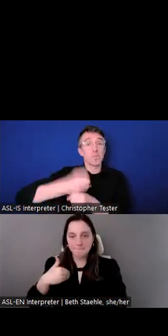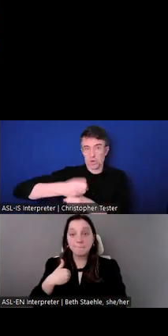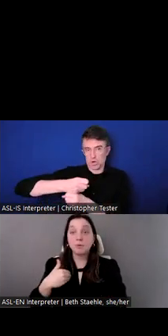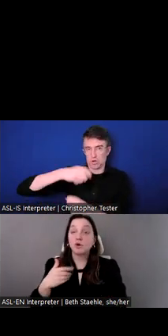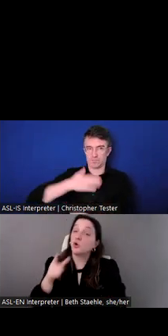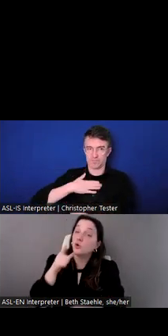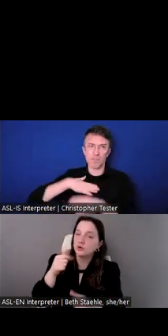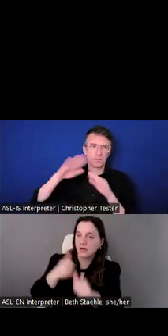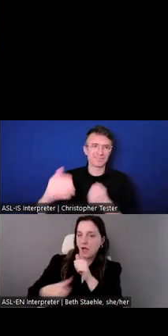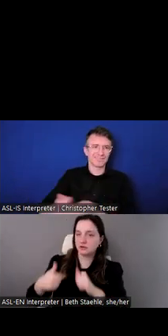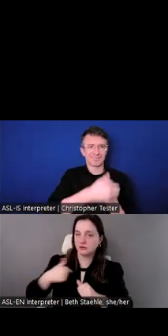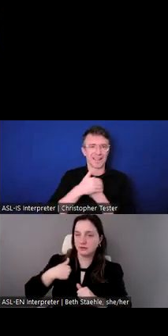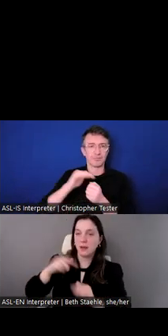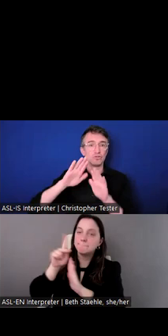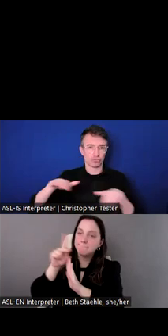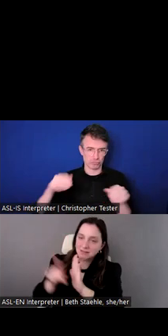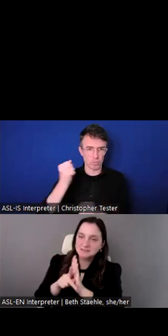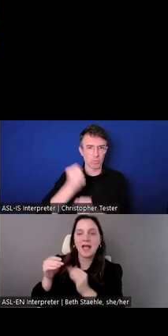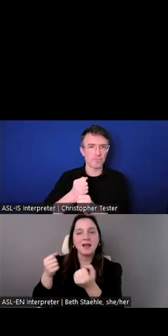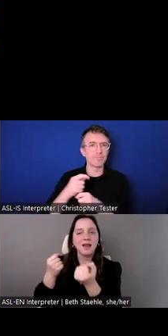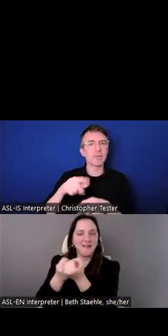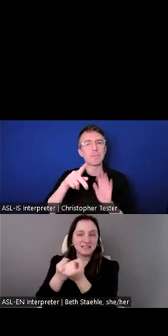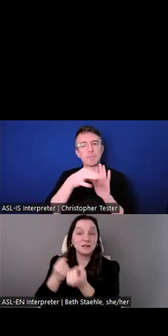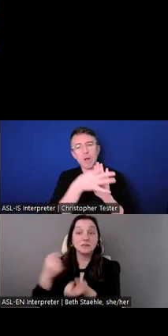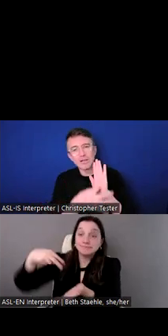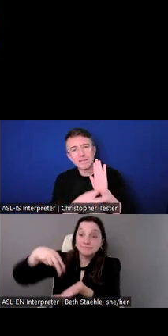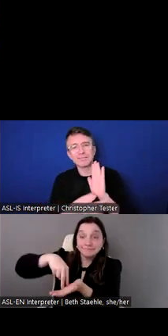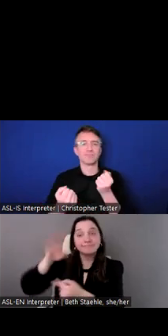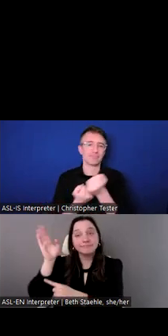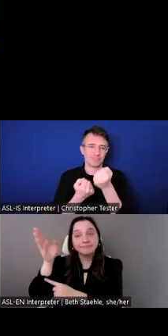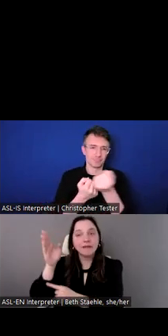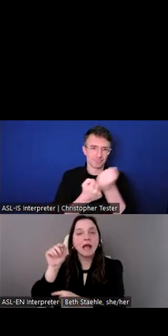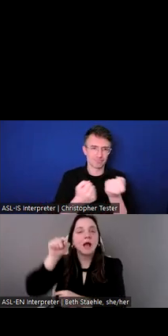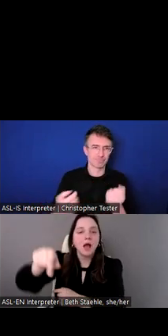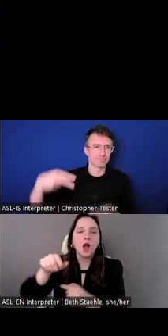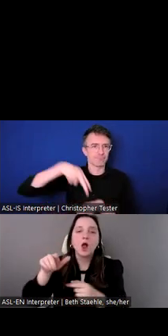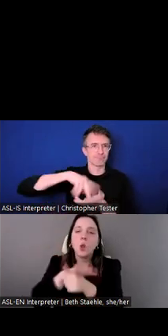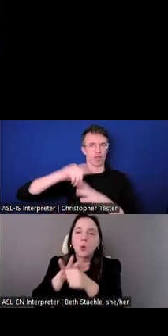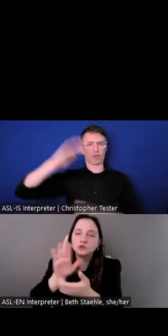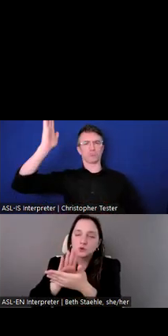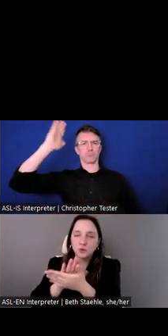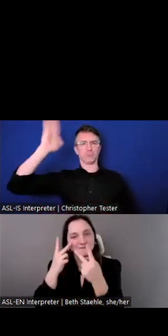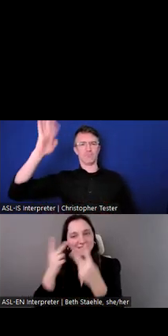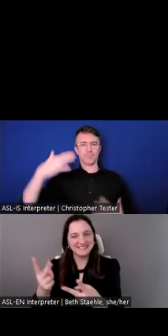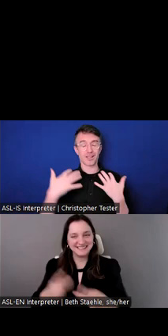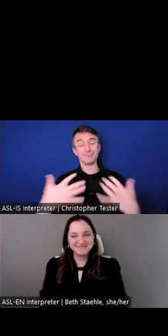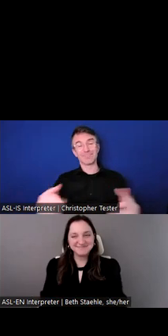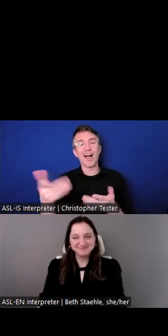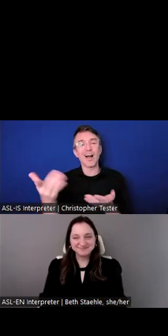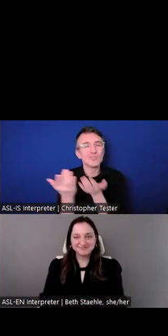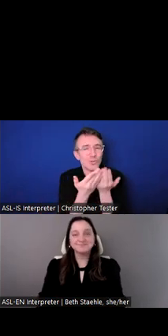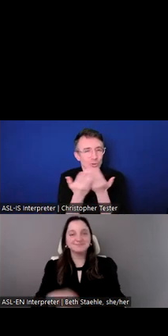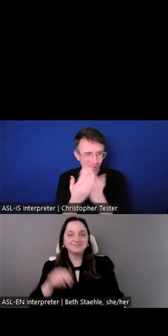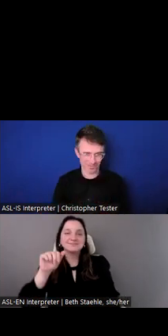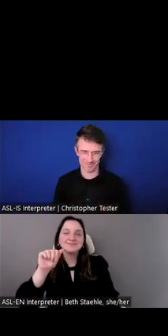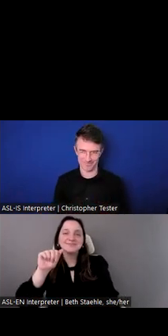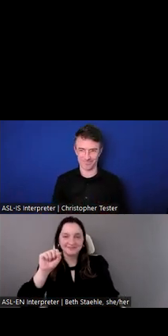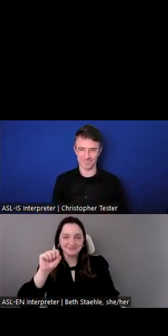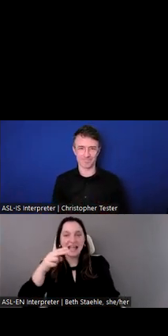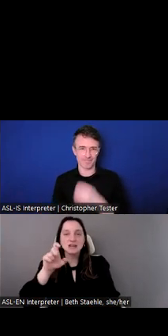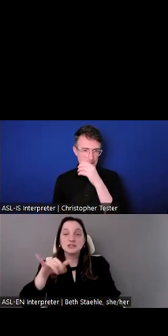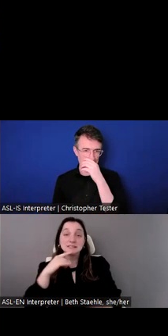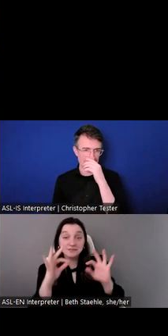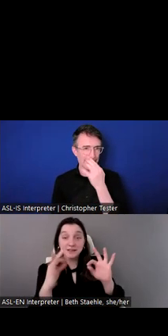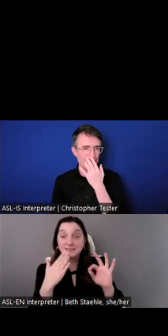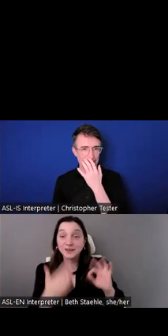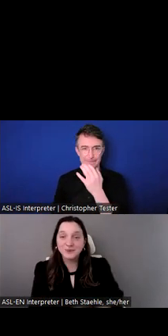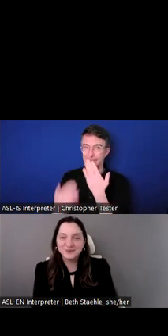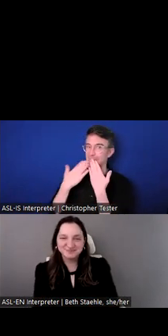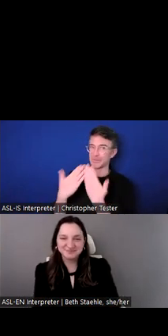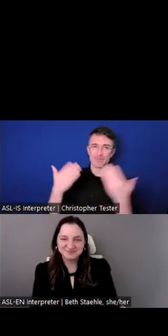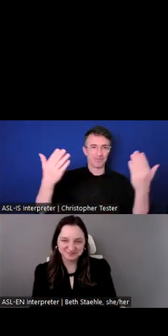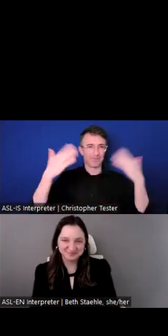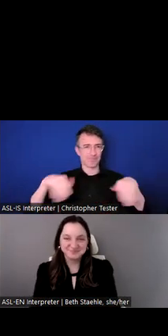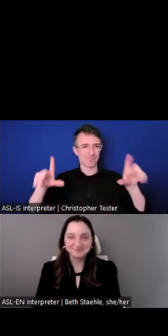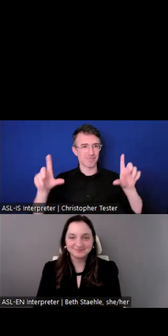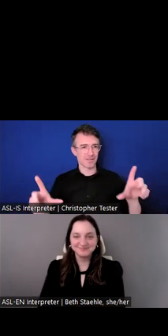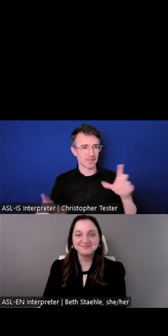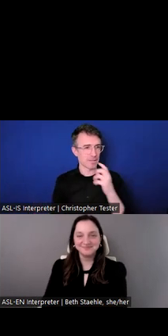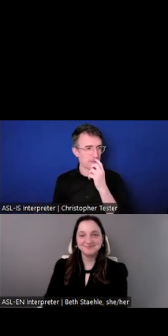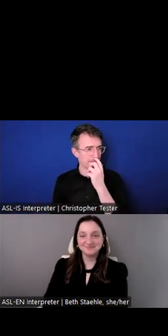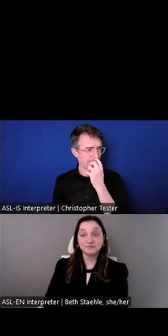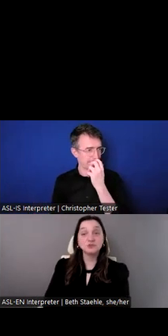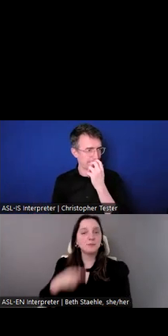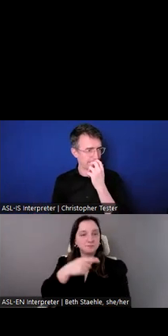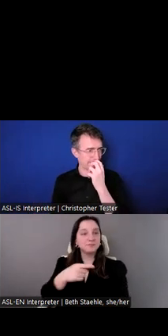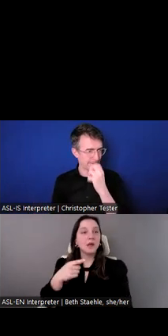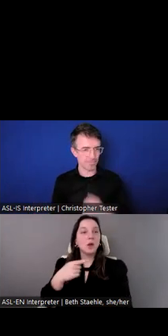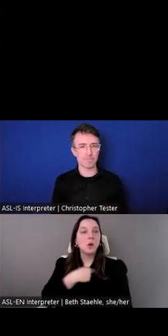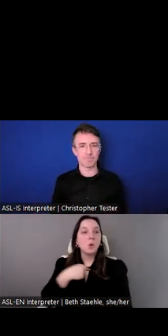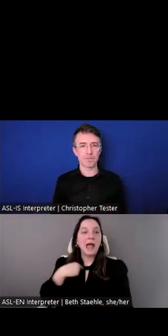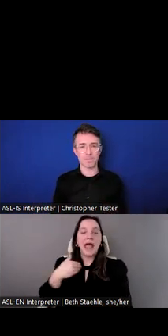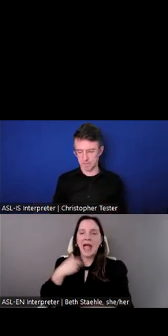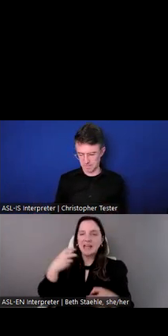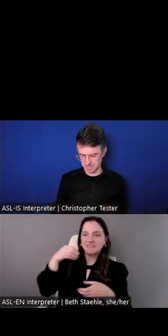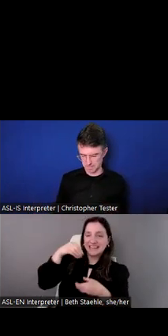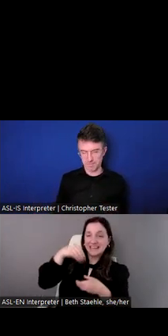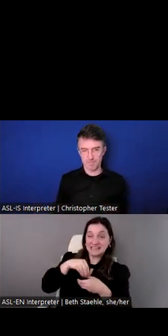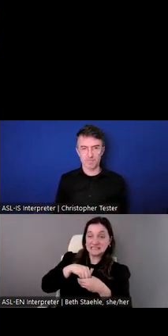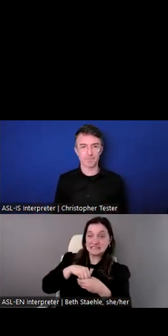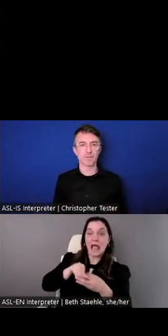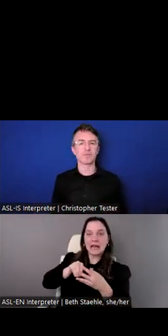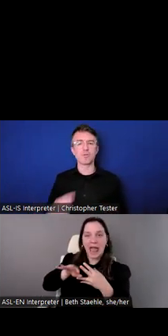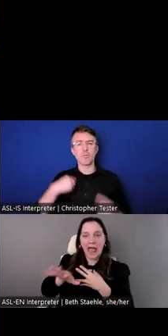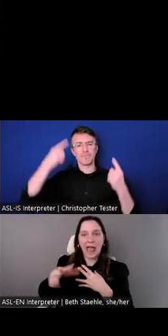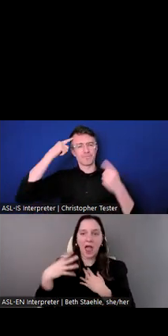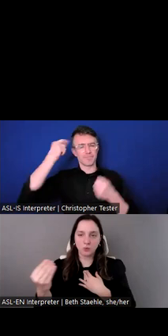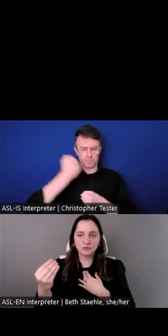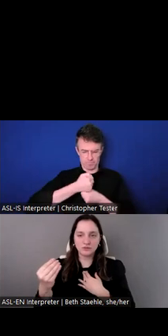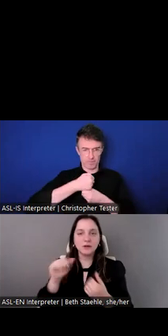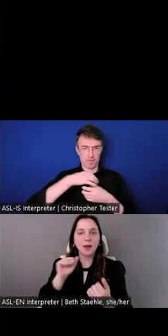and advocacy side visiting a local school.